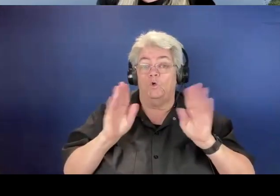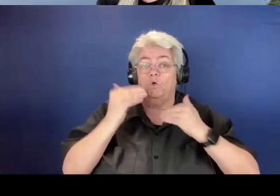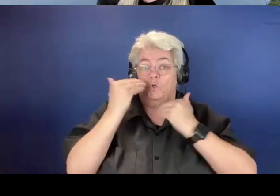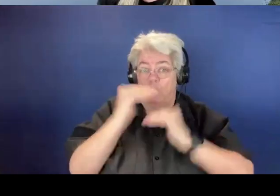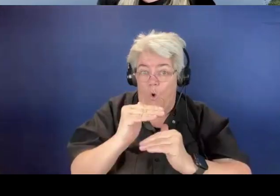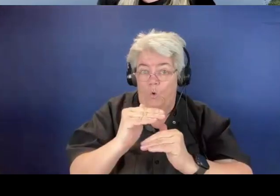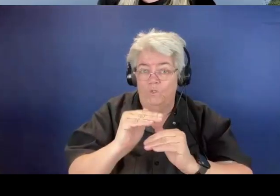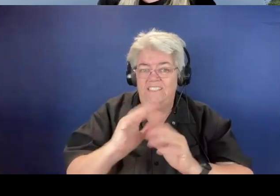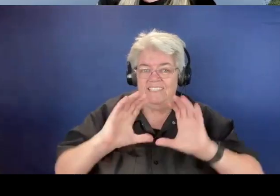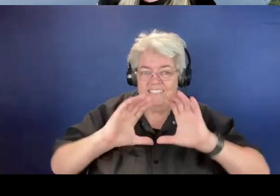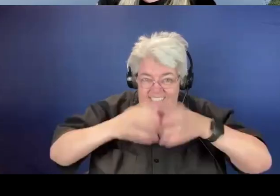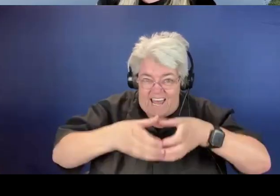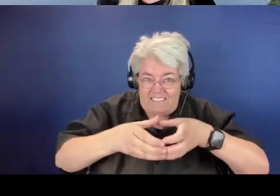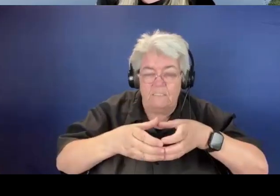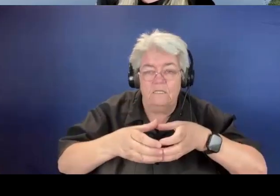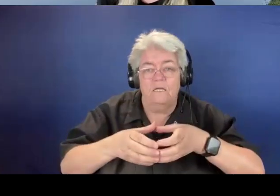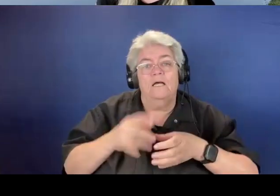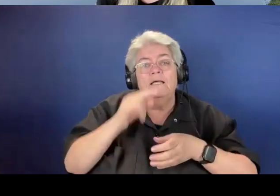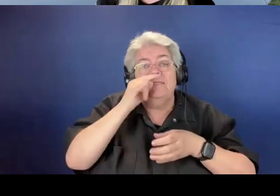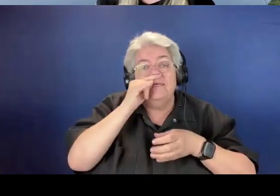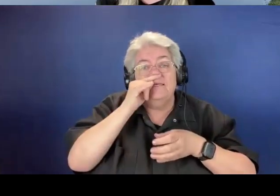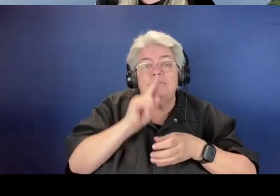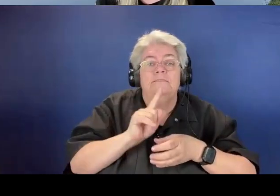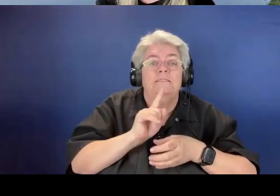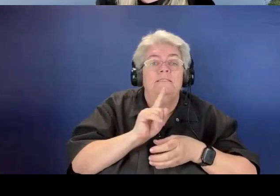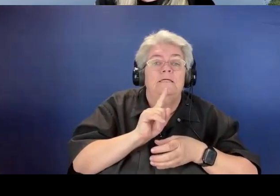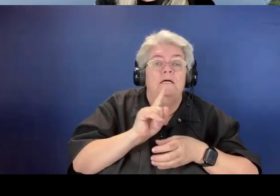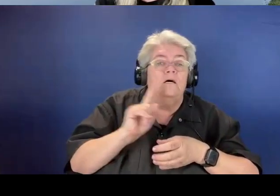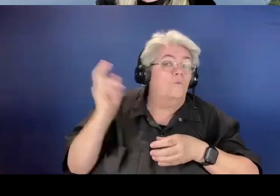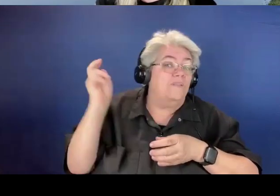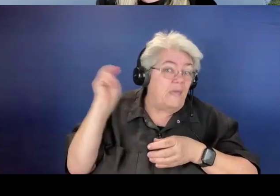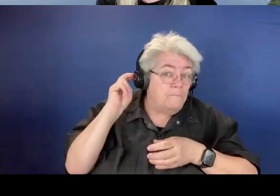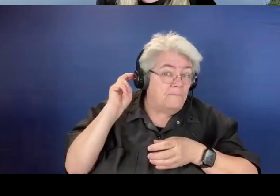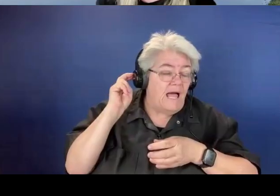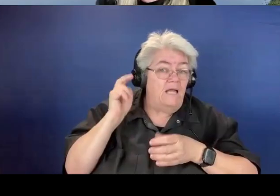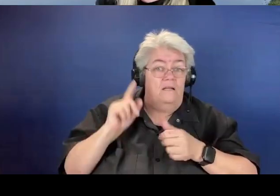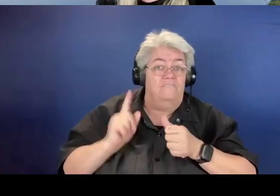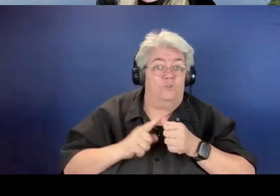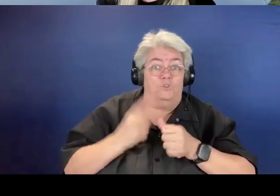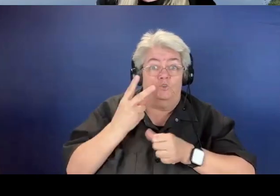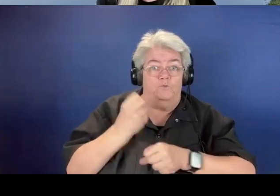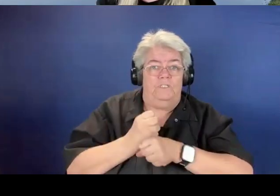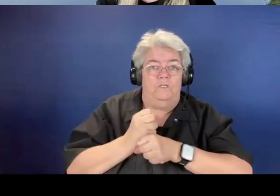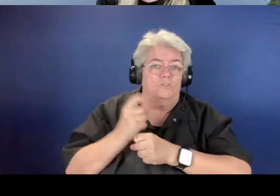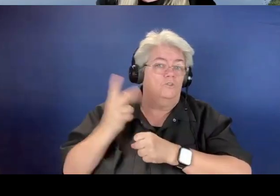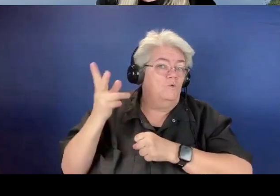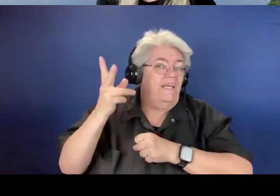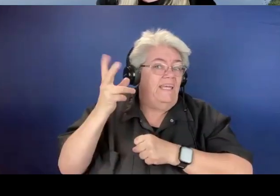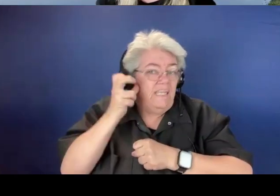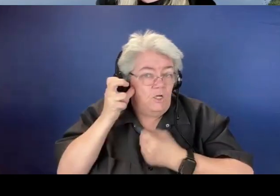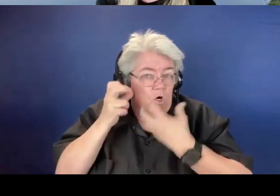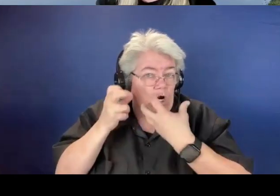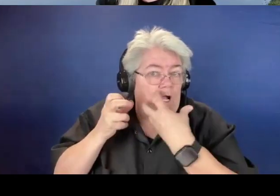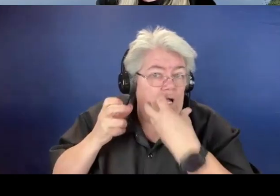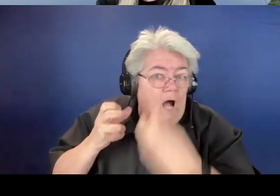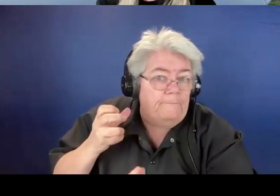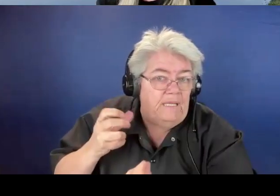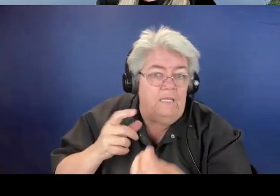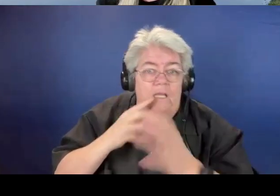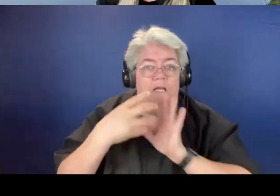and understand spoken language during the first two years of implant use. The cottage acquisition scales for listening language and speech, monitor